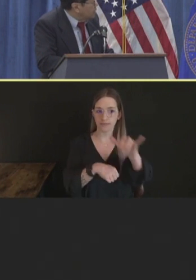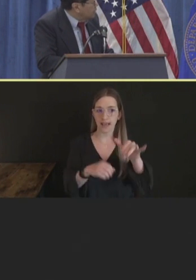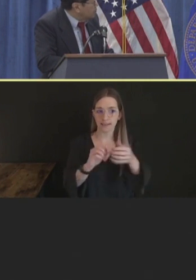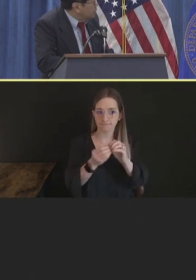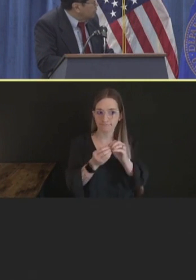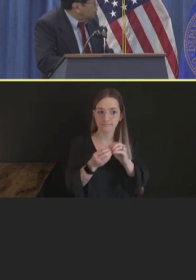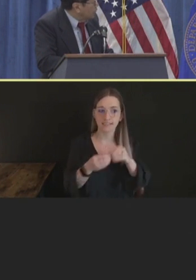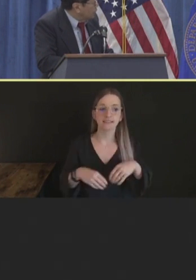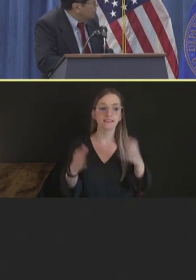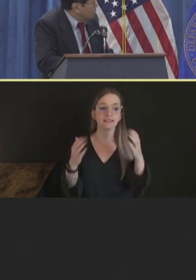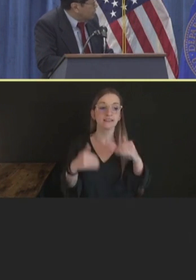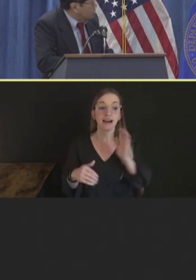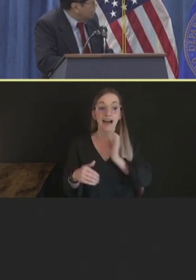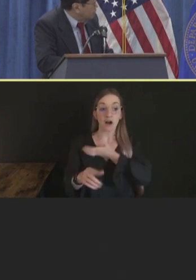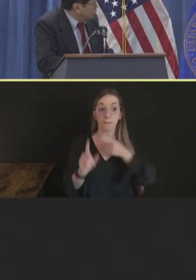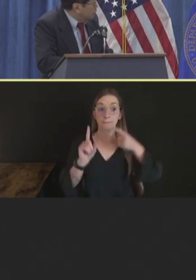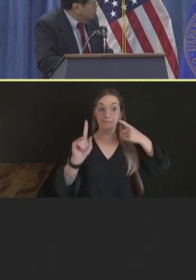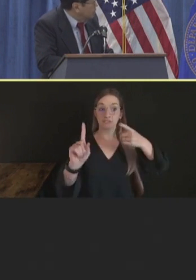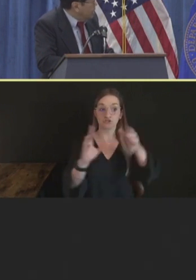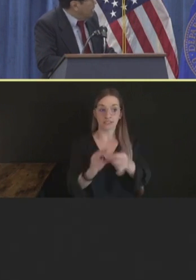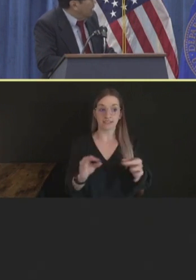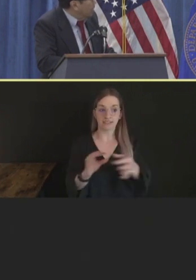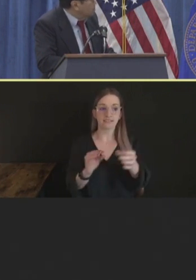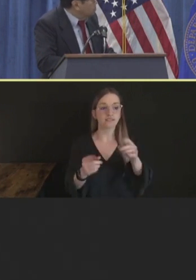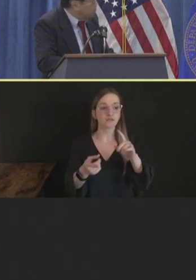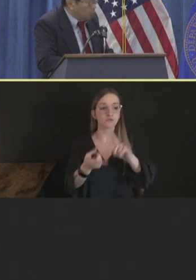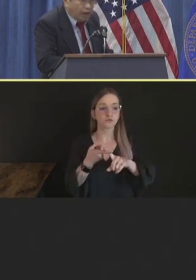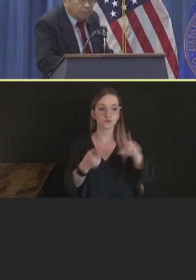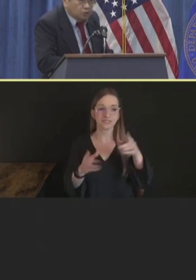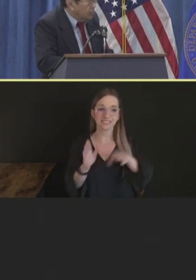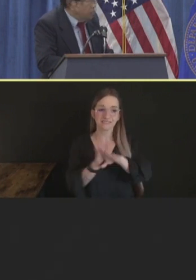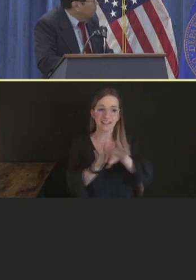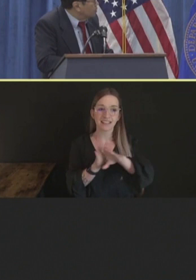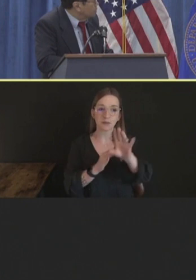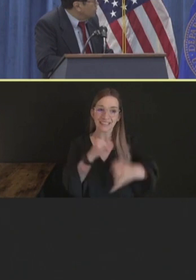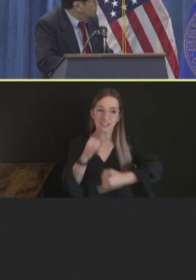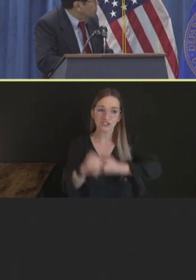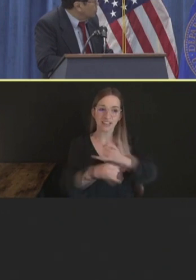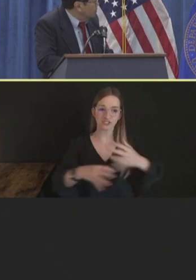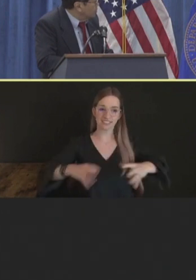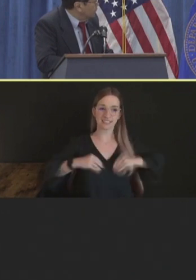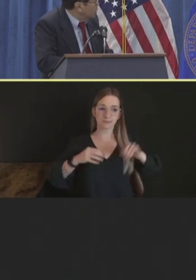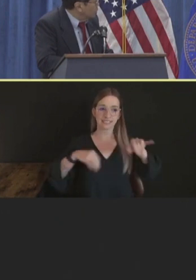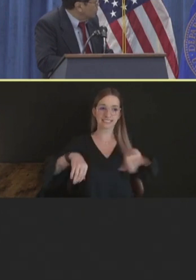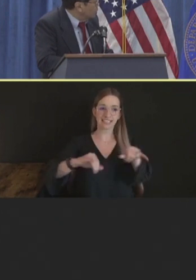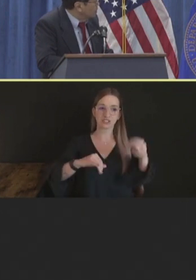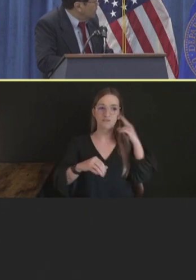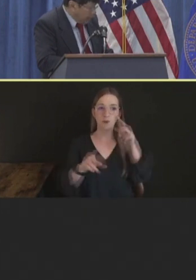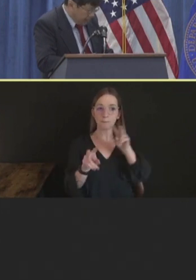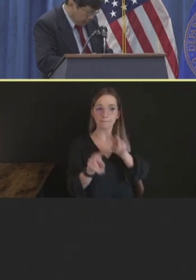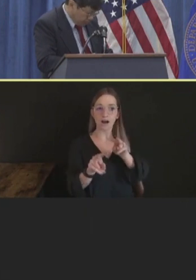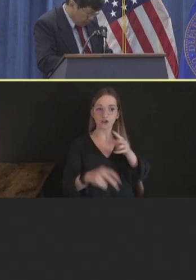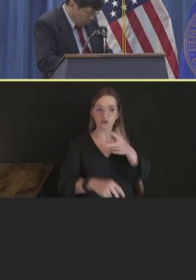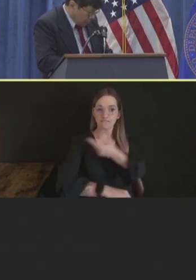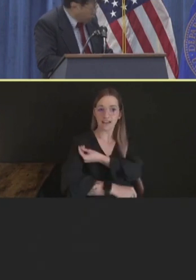safety throughout the vaccine life cycle. We rely mostly on volunteers from different stakeholders, and we're doing this for about